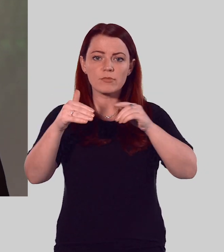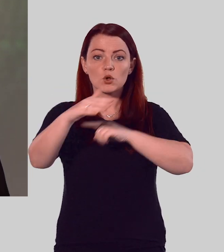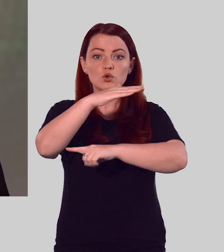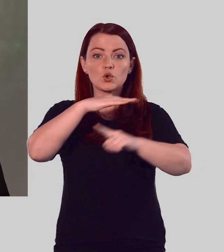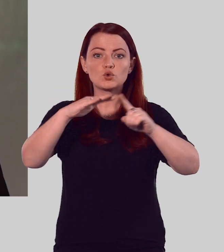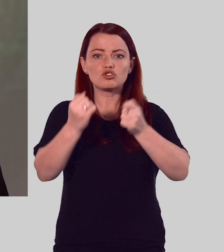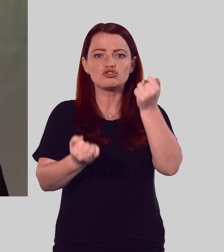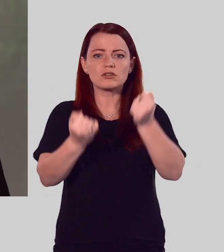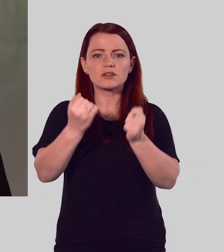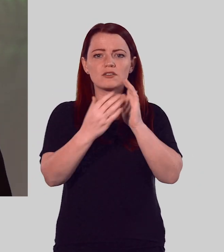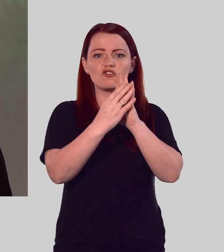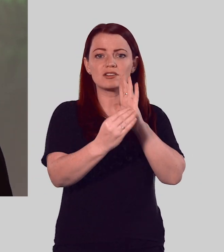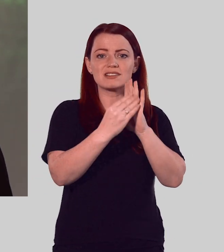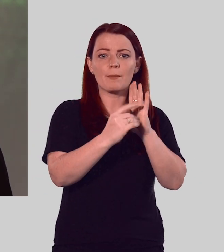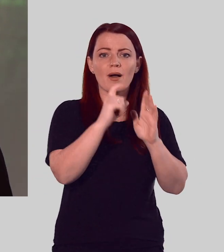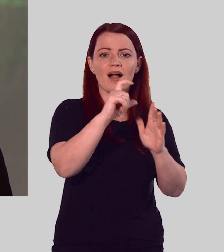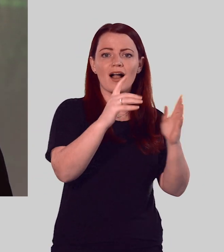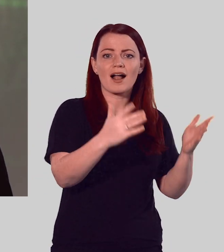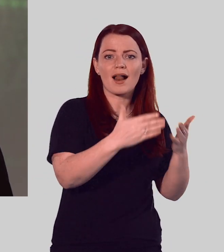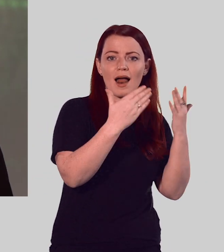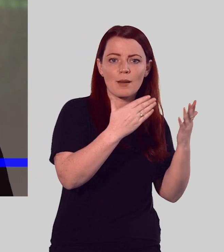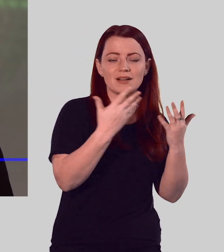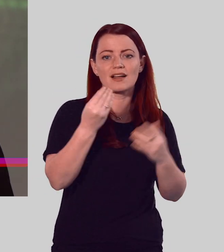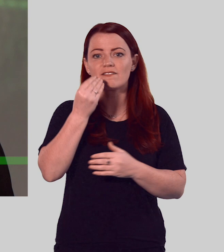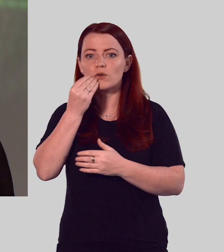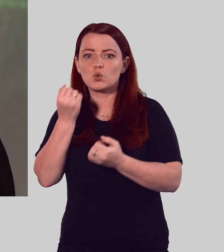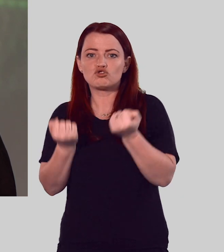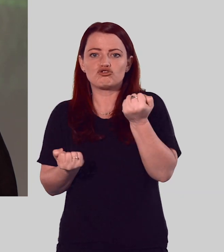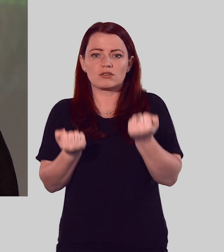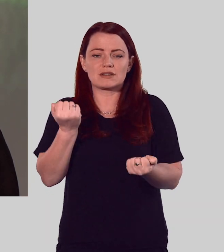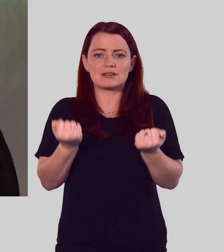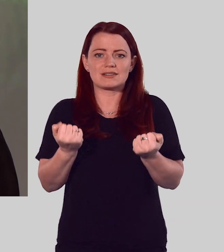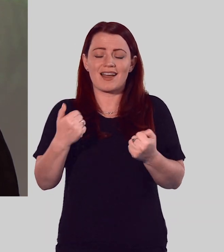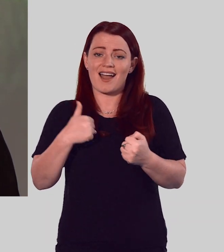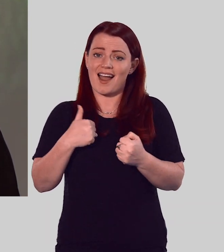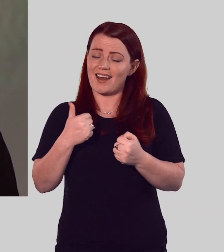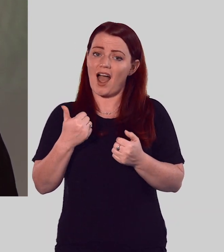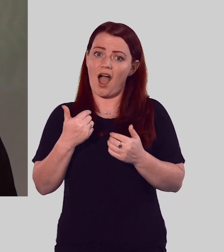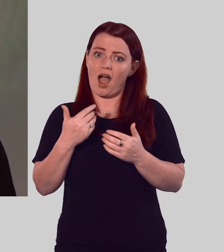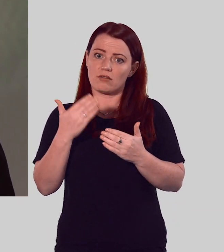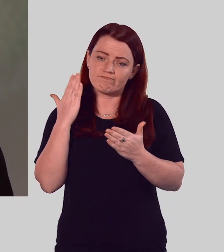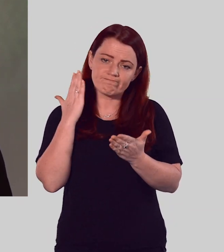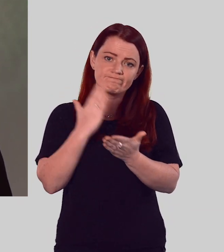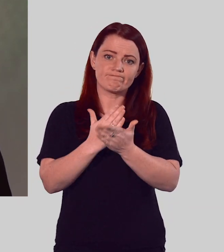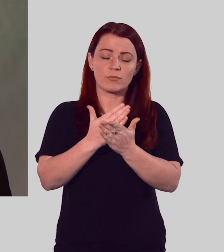such as climate and food justice and I extensively use digital participatory